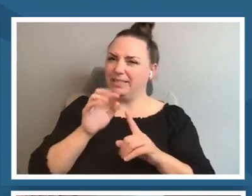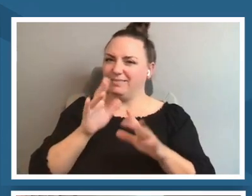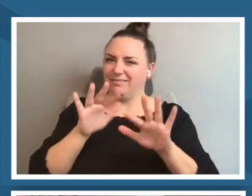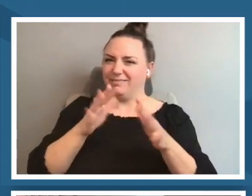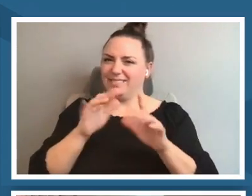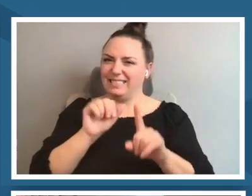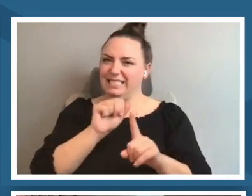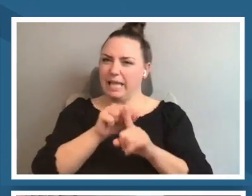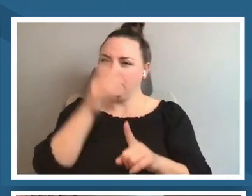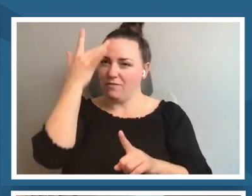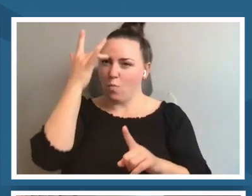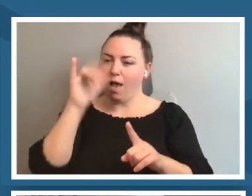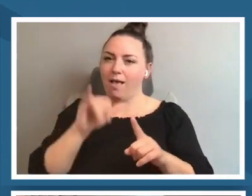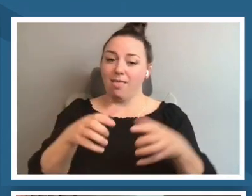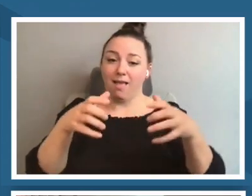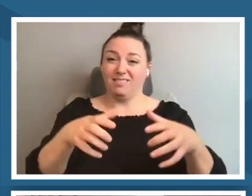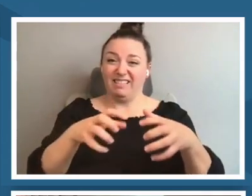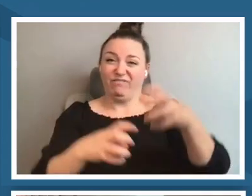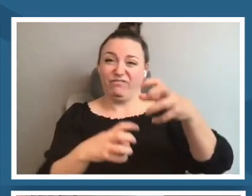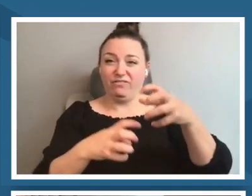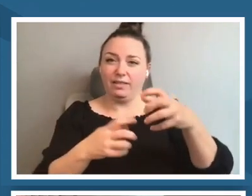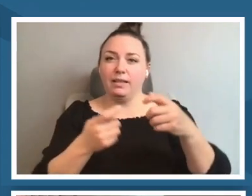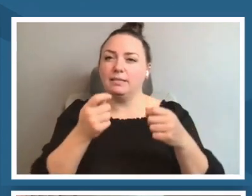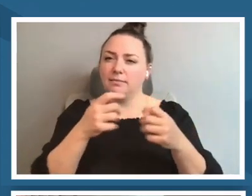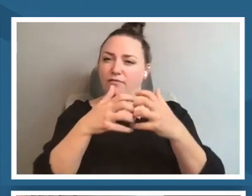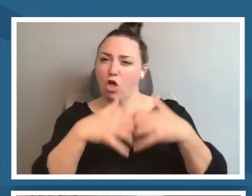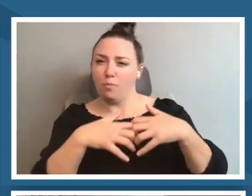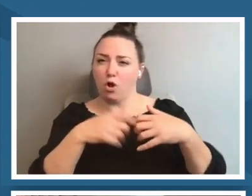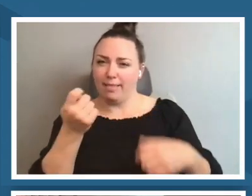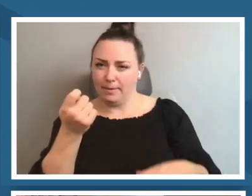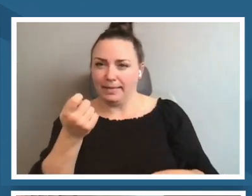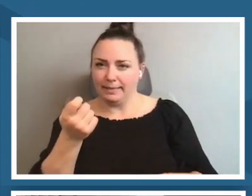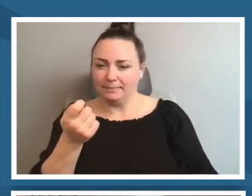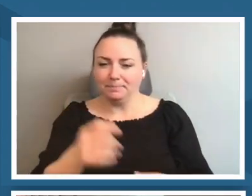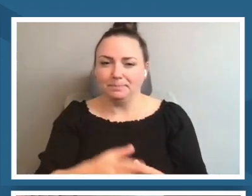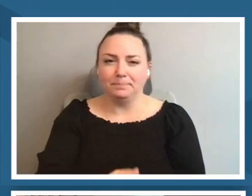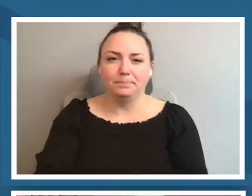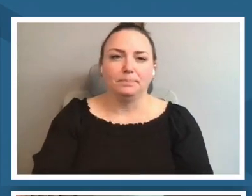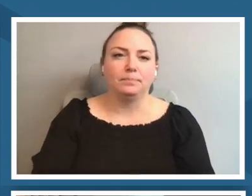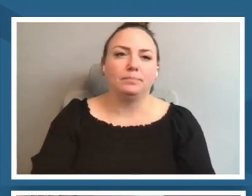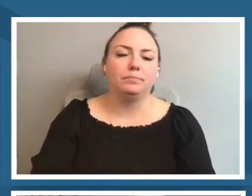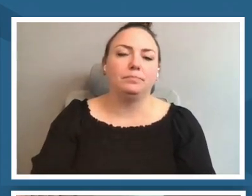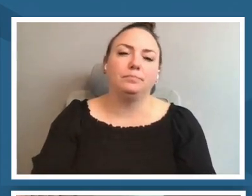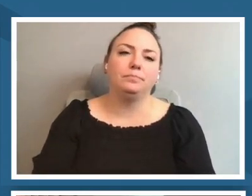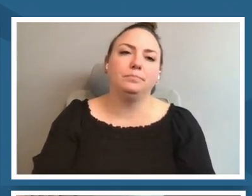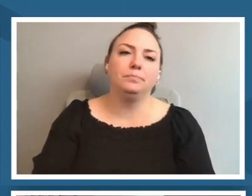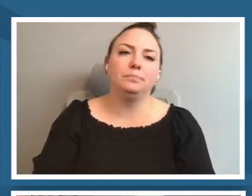so it's actually not what students would normally see